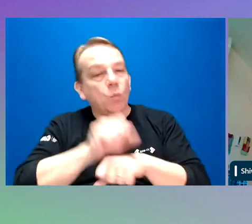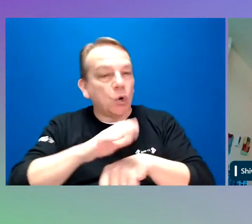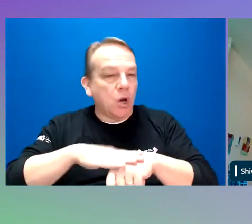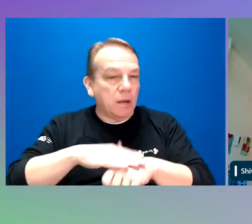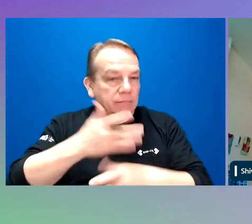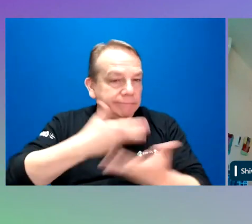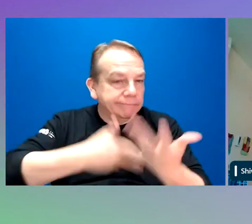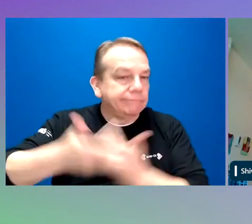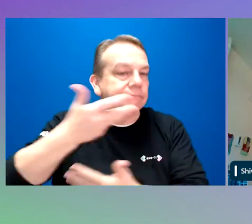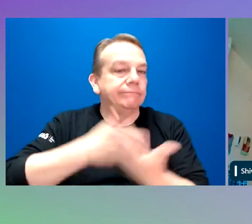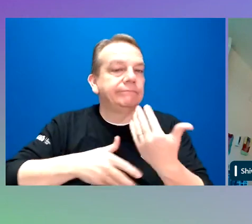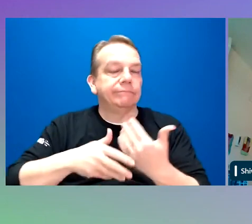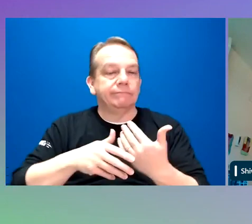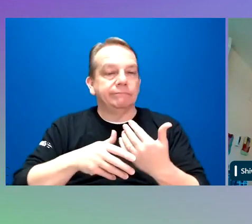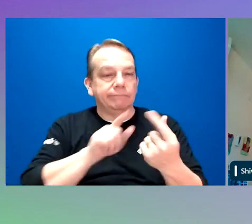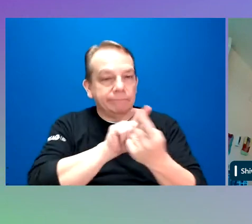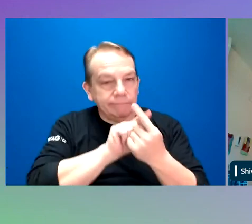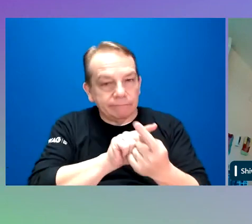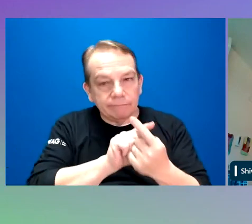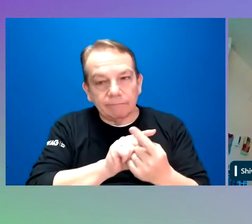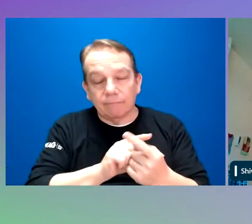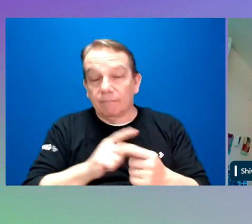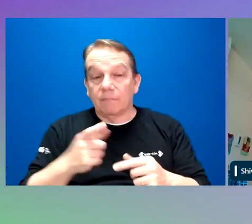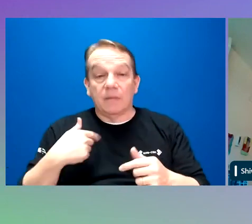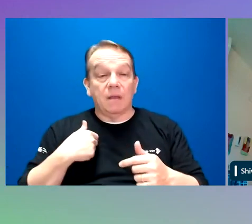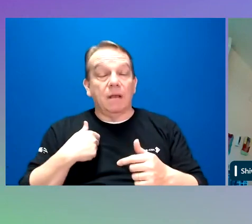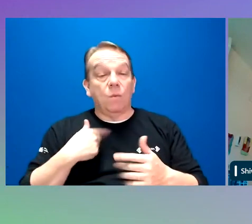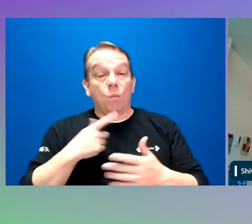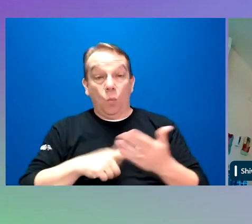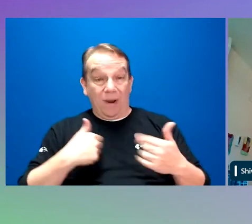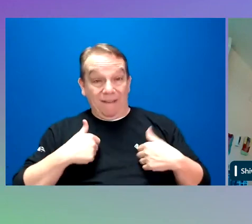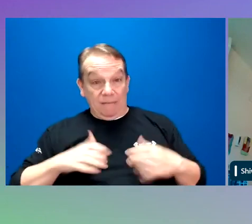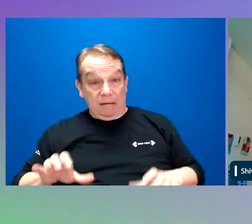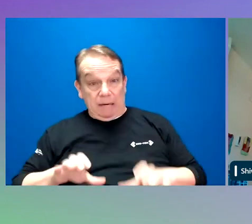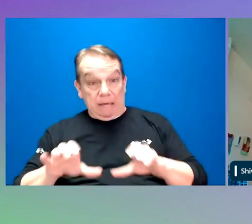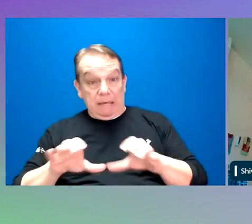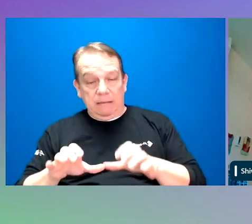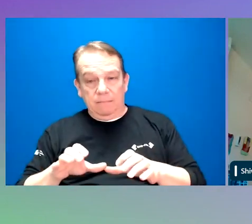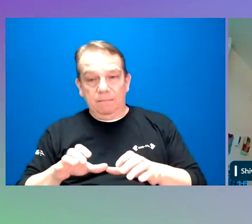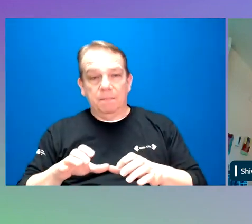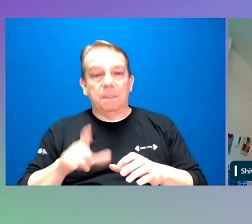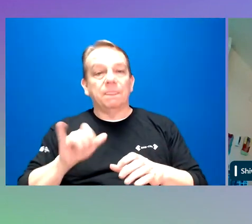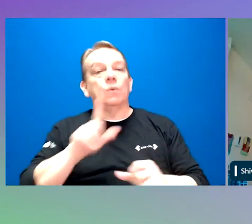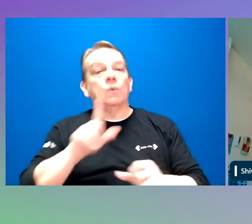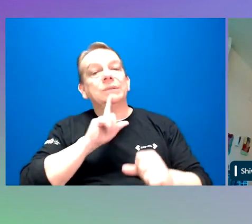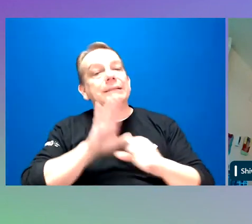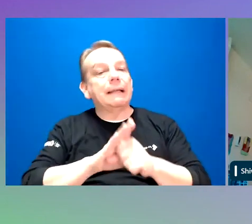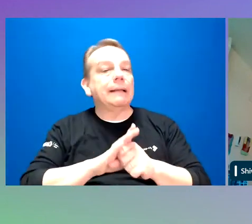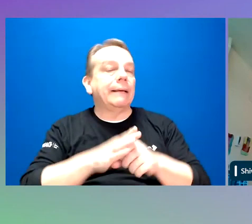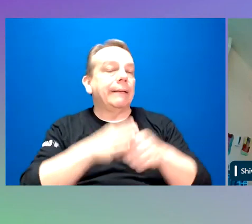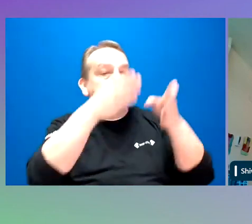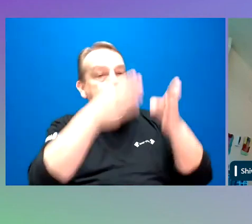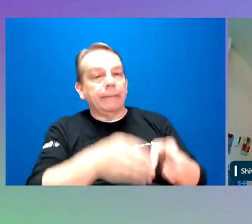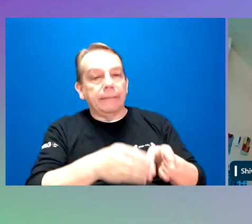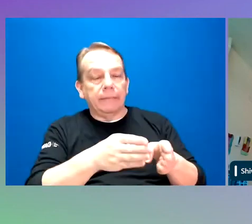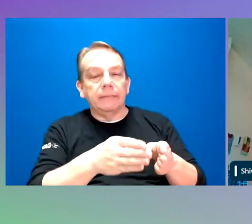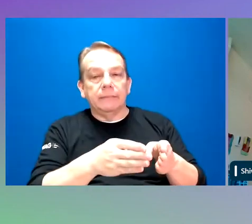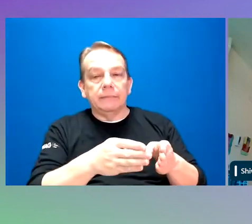for. Right. Um, what I've done is that, um, these dedicated